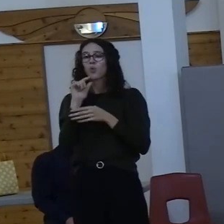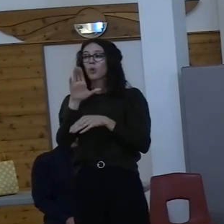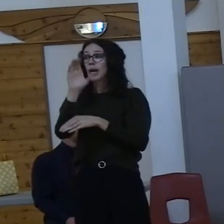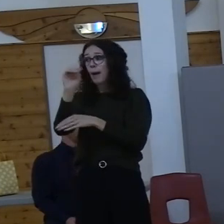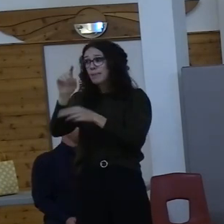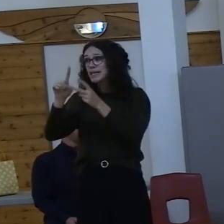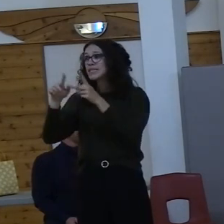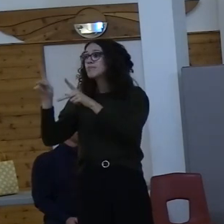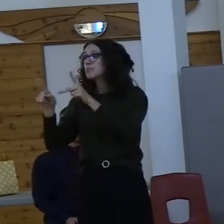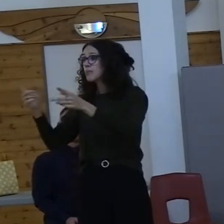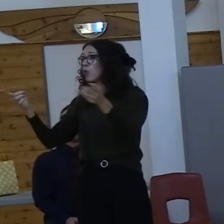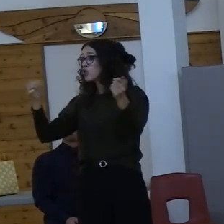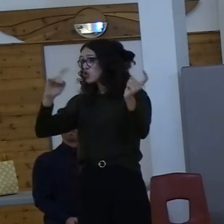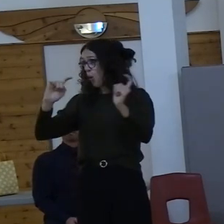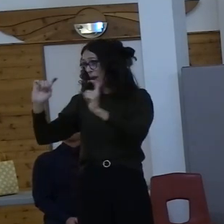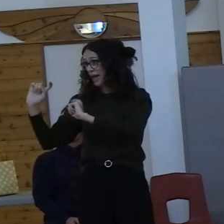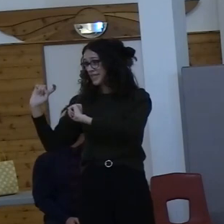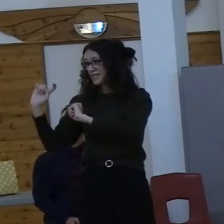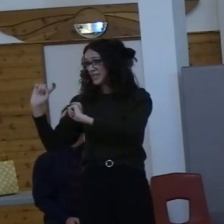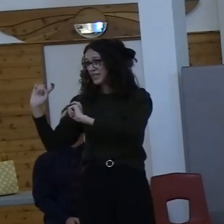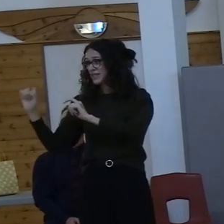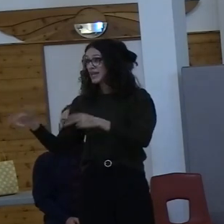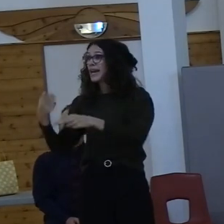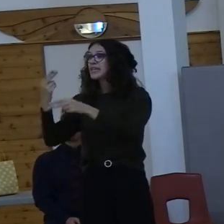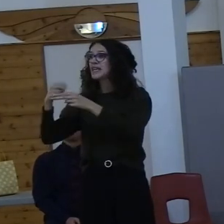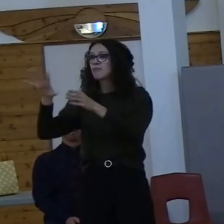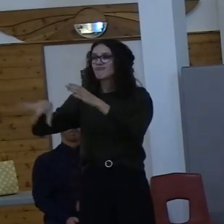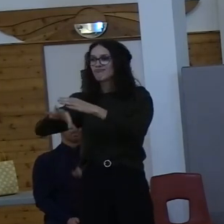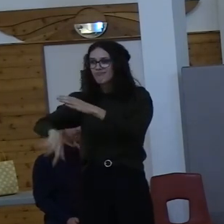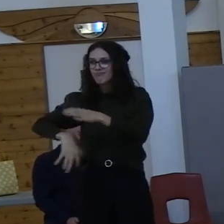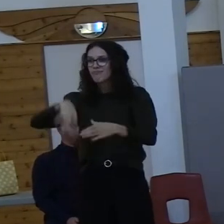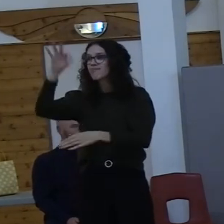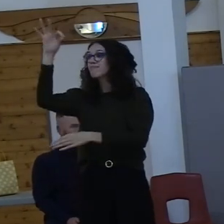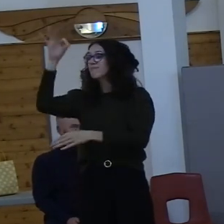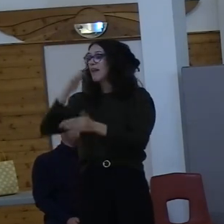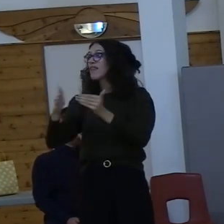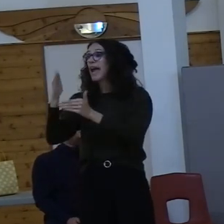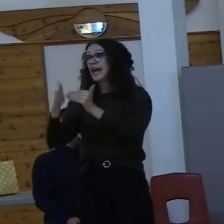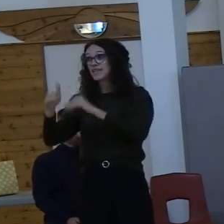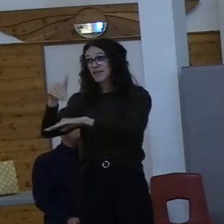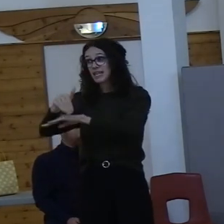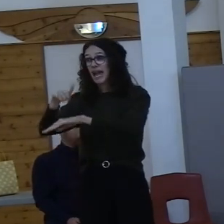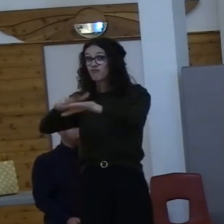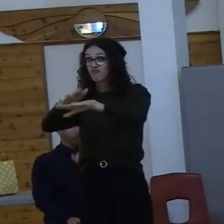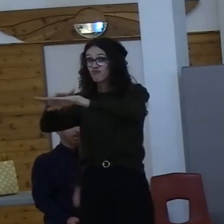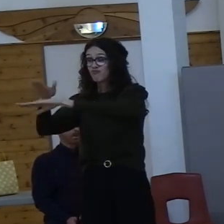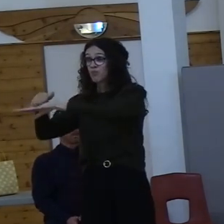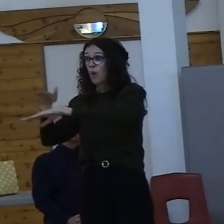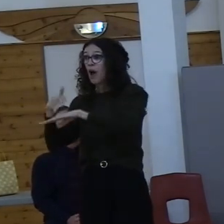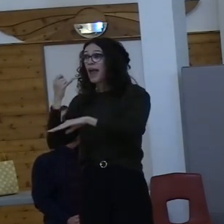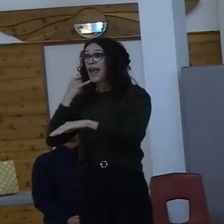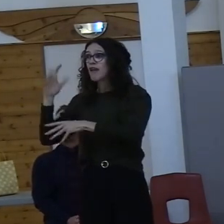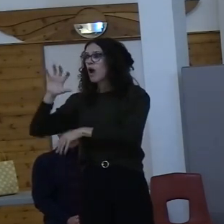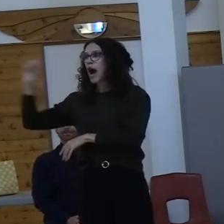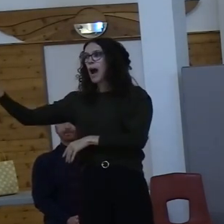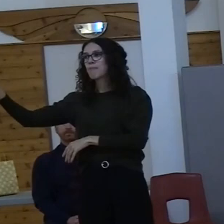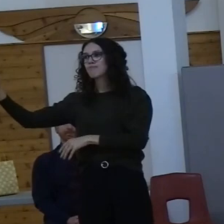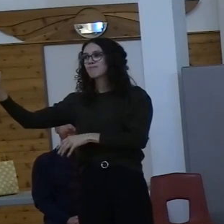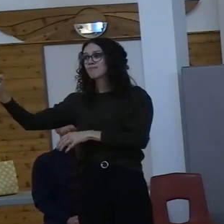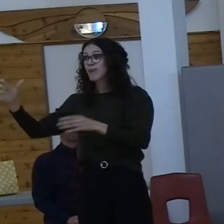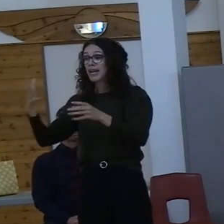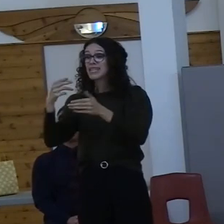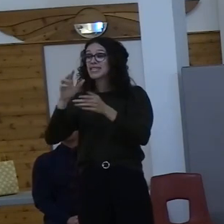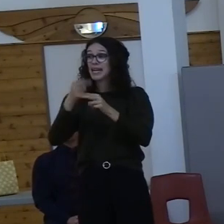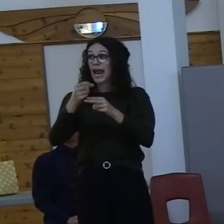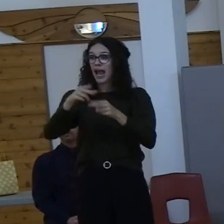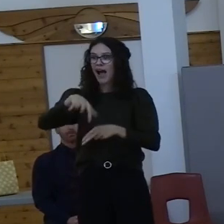We will be pulling the raffle tickets at the end of the night. You must be here and you must have your ticket in order to get your prize.